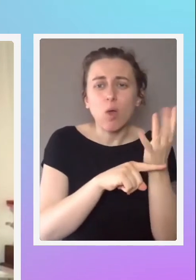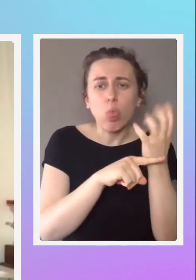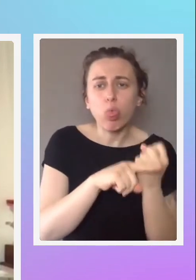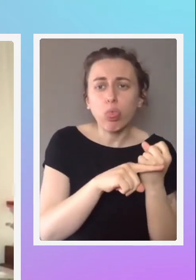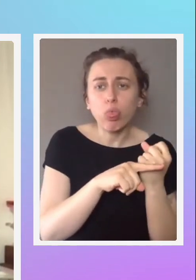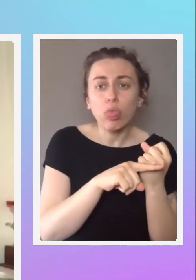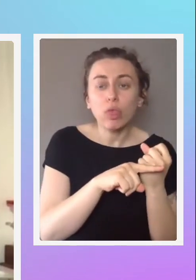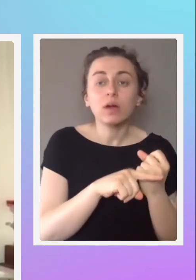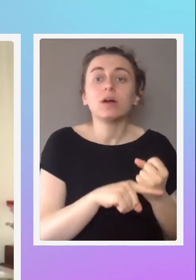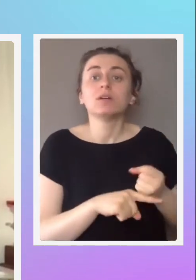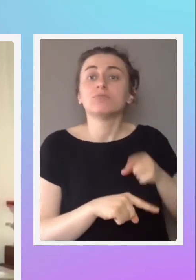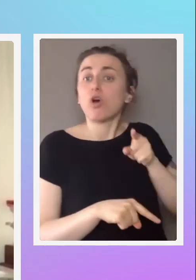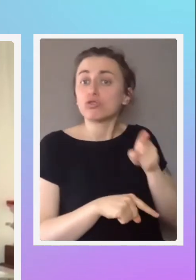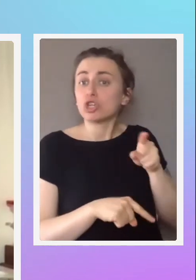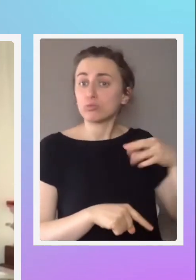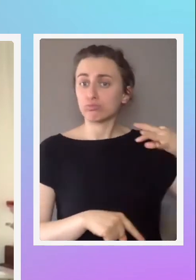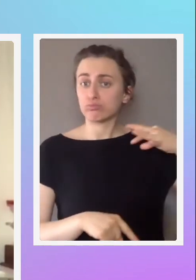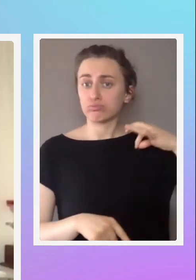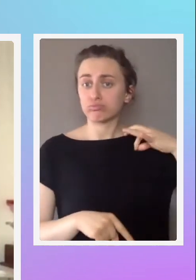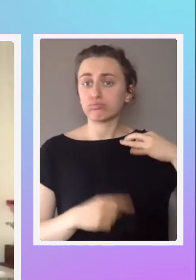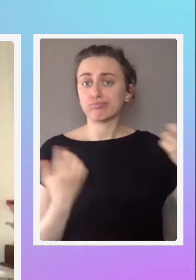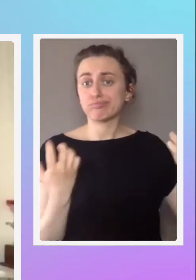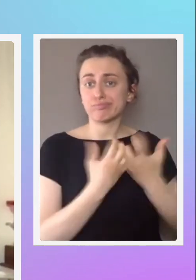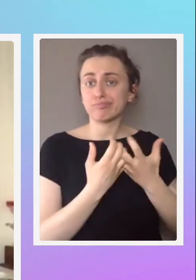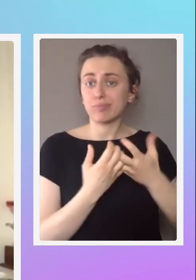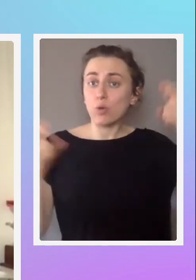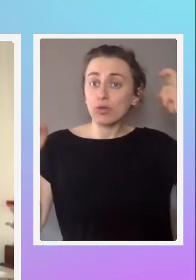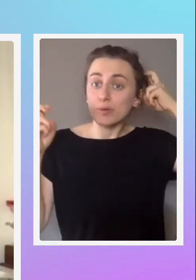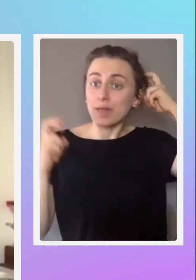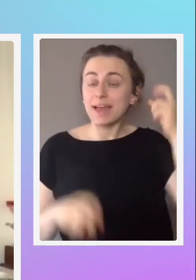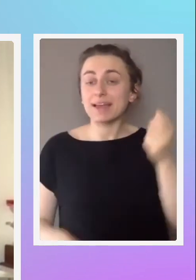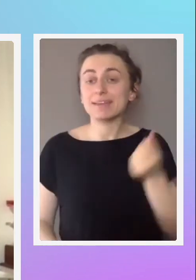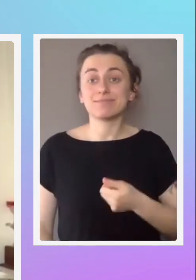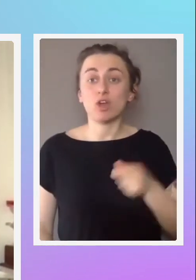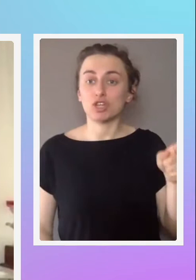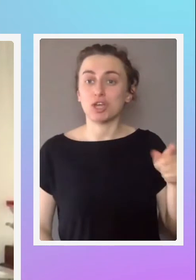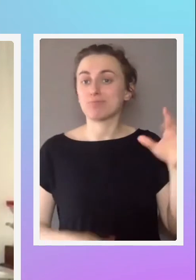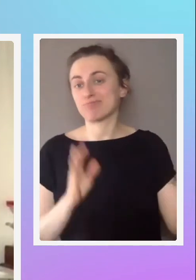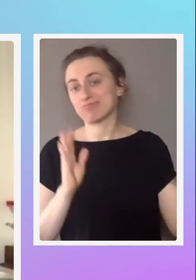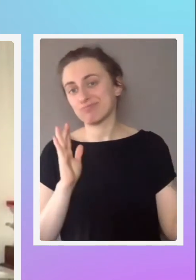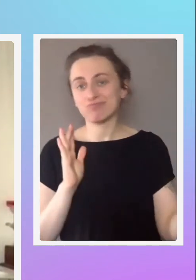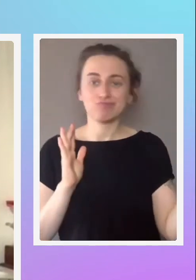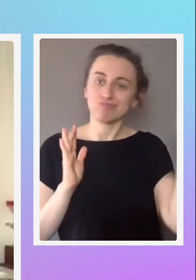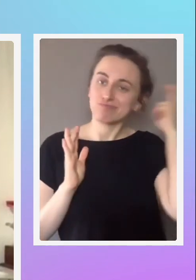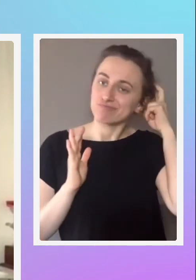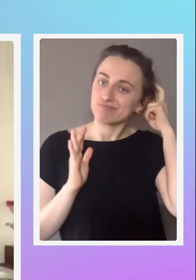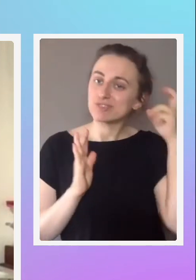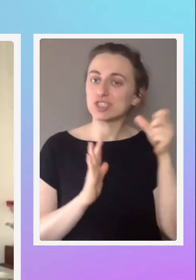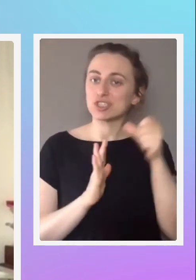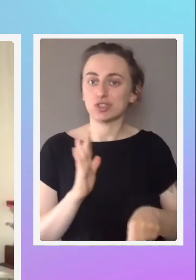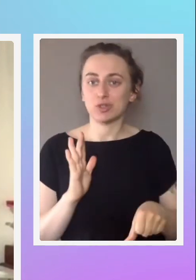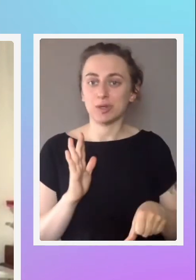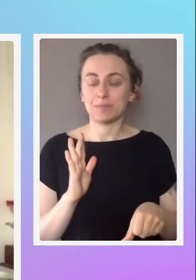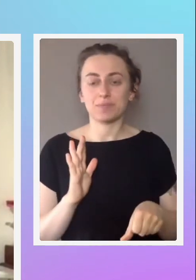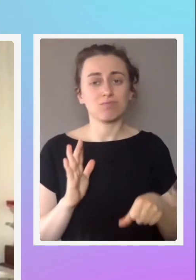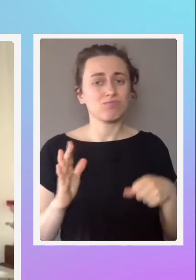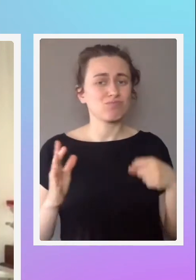And in 1996, she got her first implant. It was spectacularly successful.